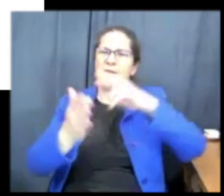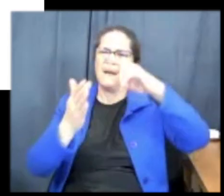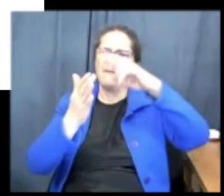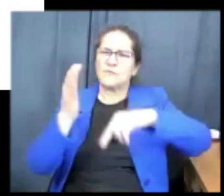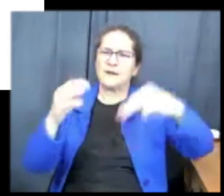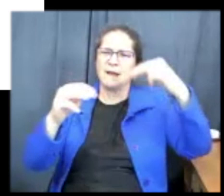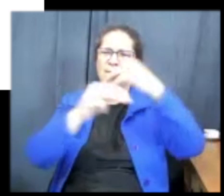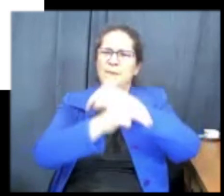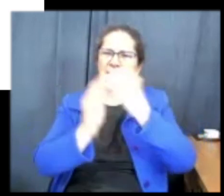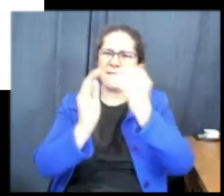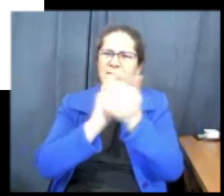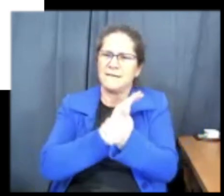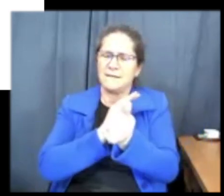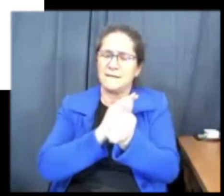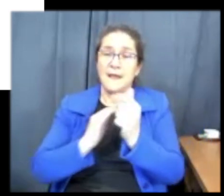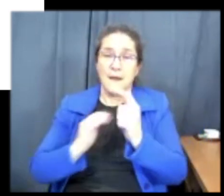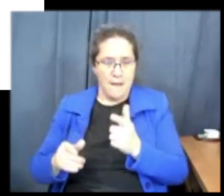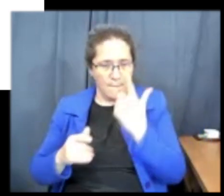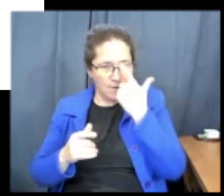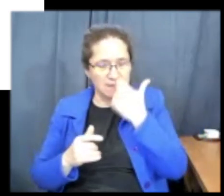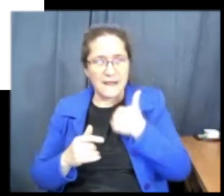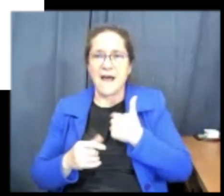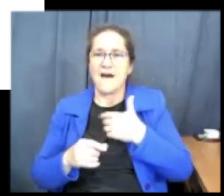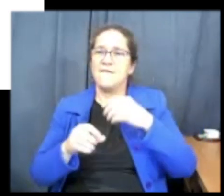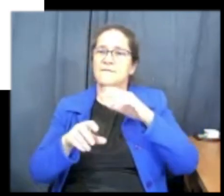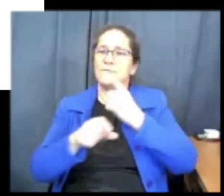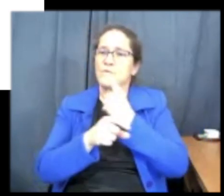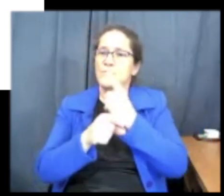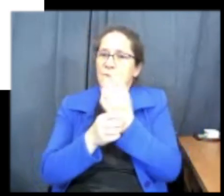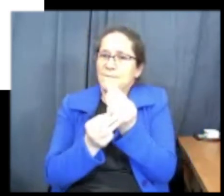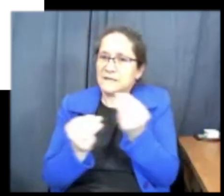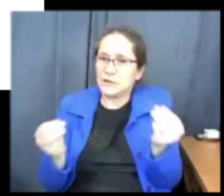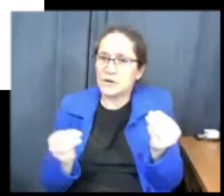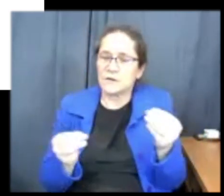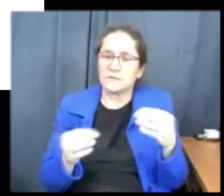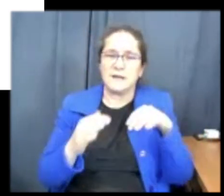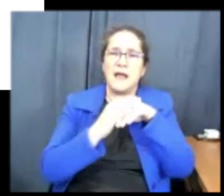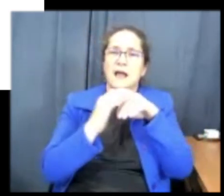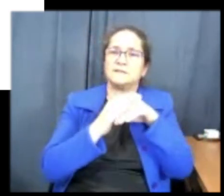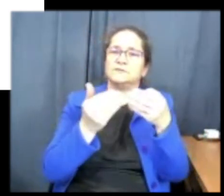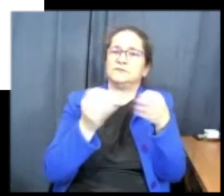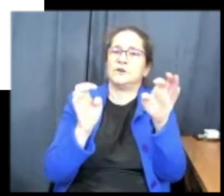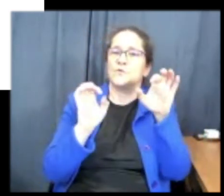materials, access to general education peers, higher and more rigorous instruction.